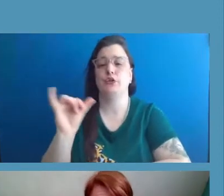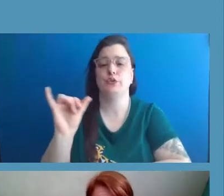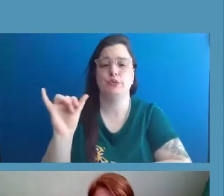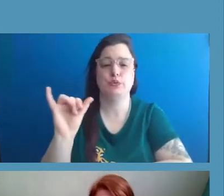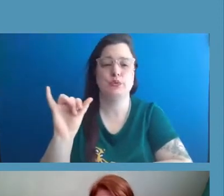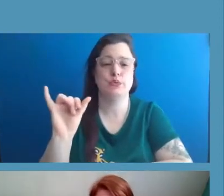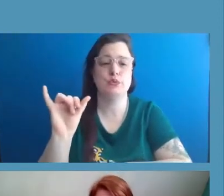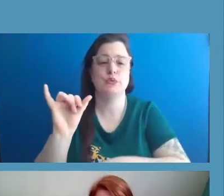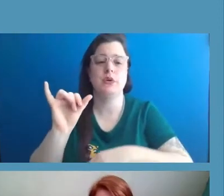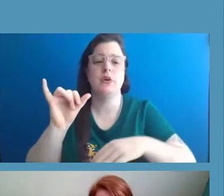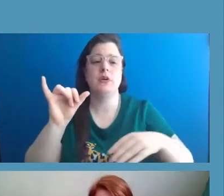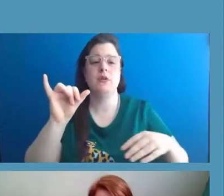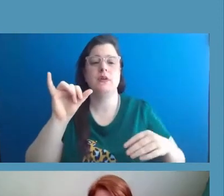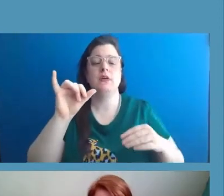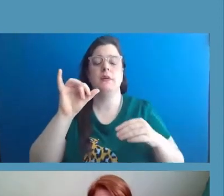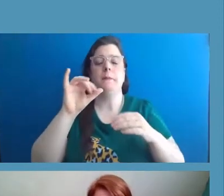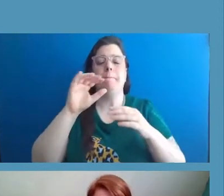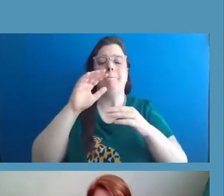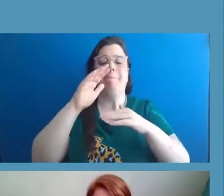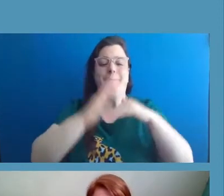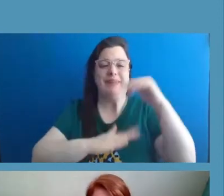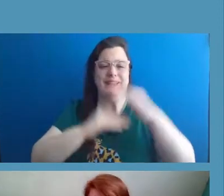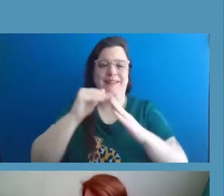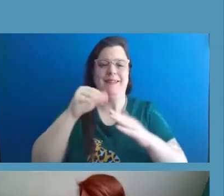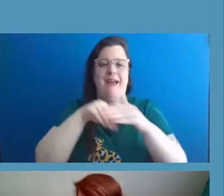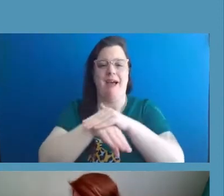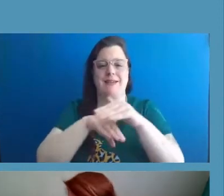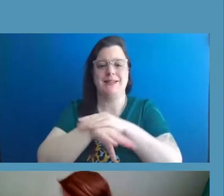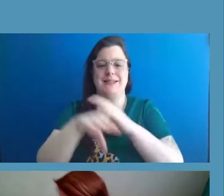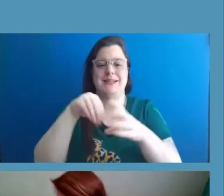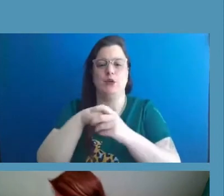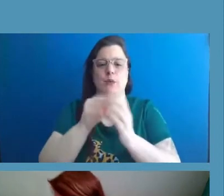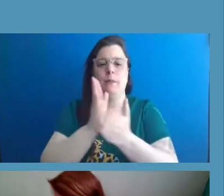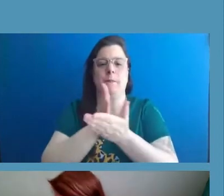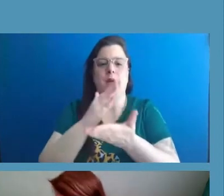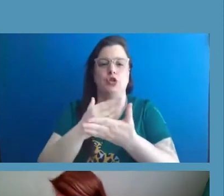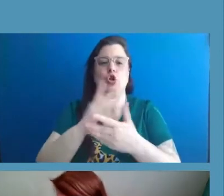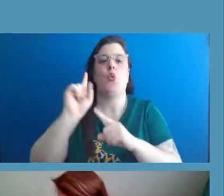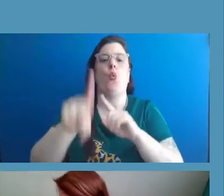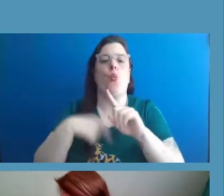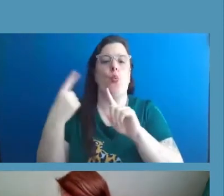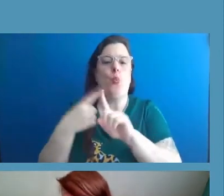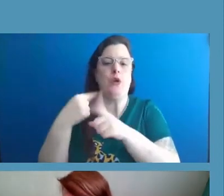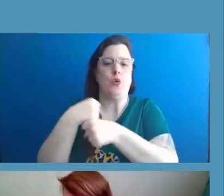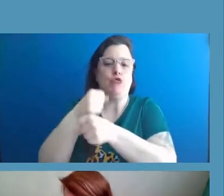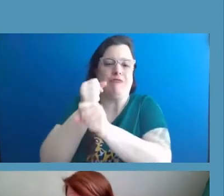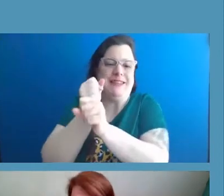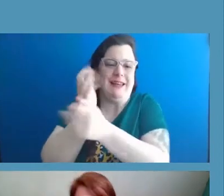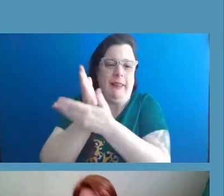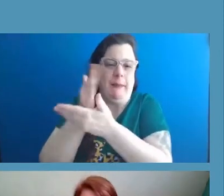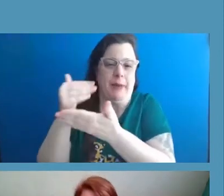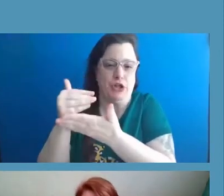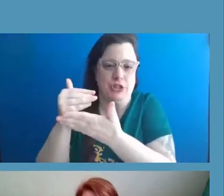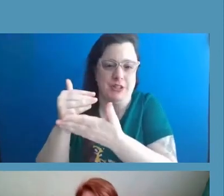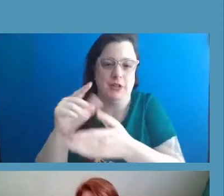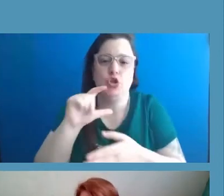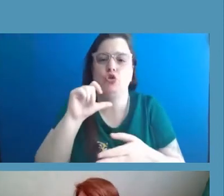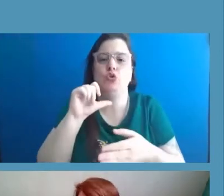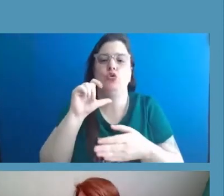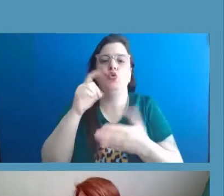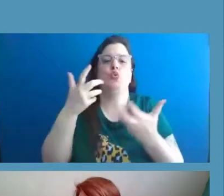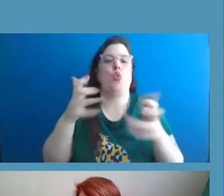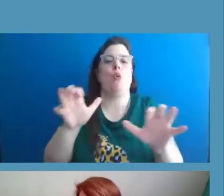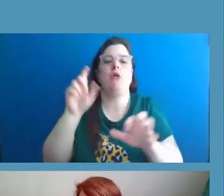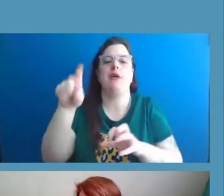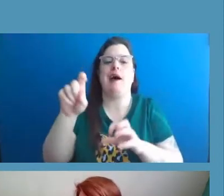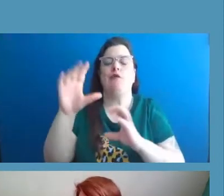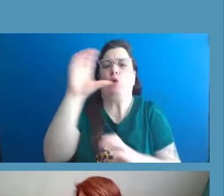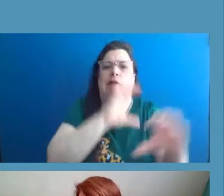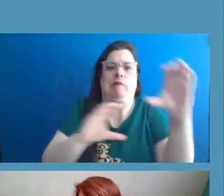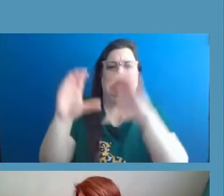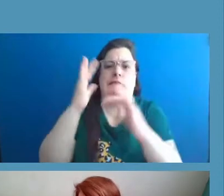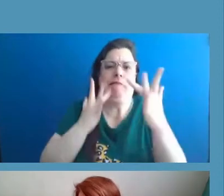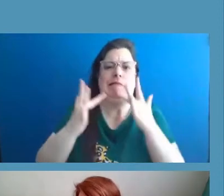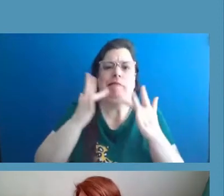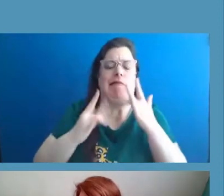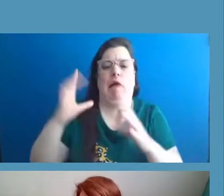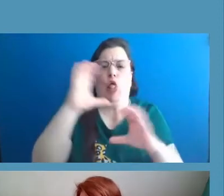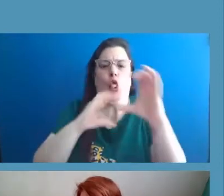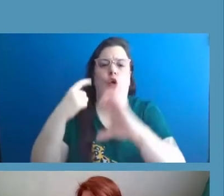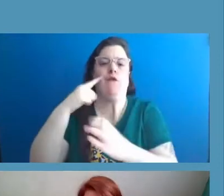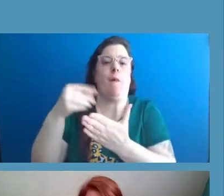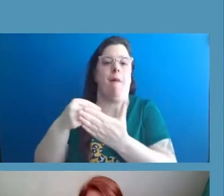Do not forget as well, building access into different budgets. You do not want to scramble